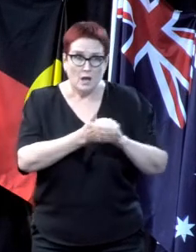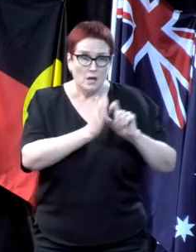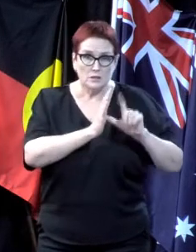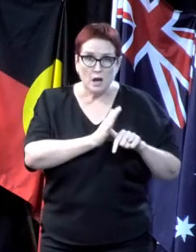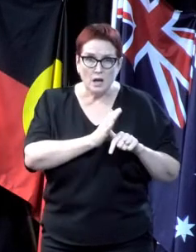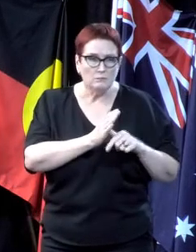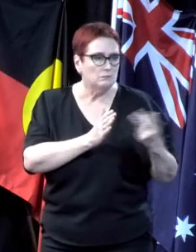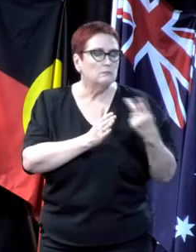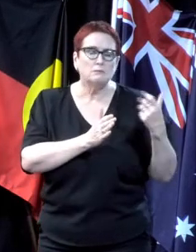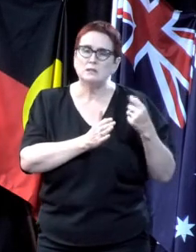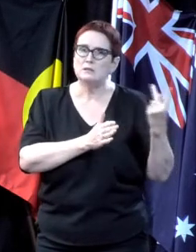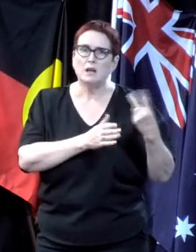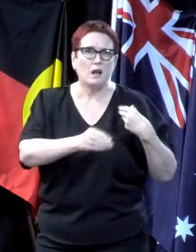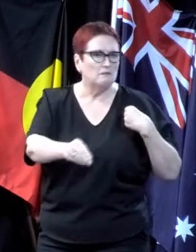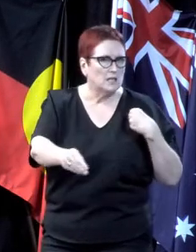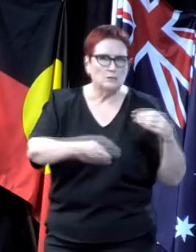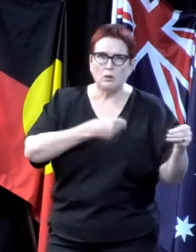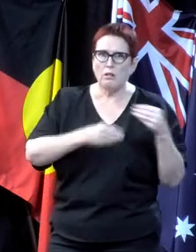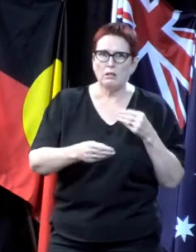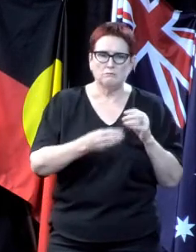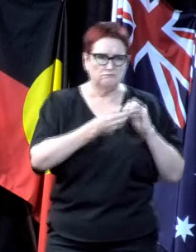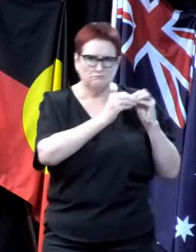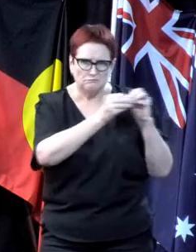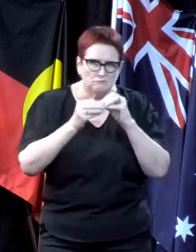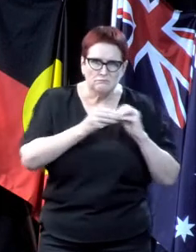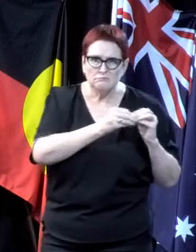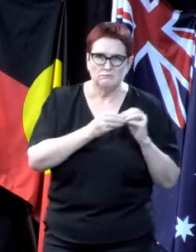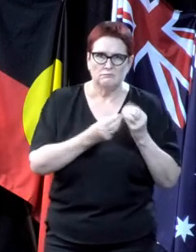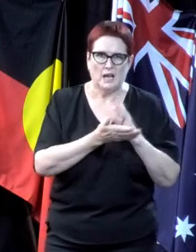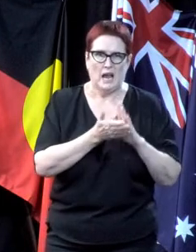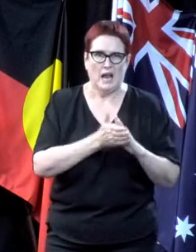negotiable around – around finding that time and negotiating that time and using